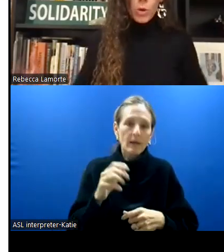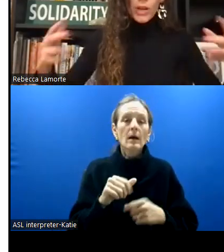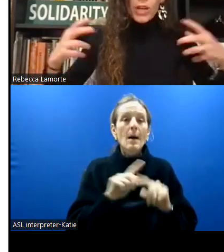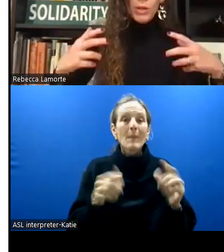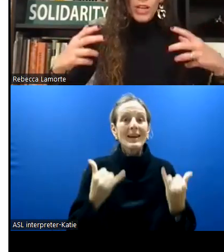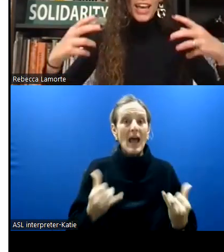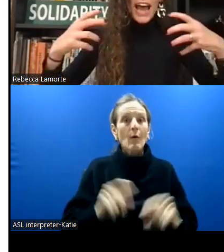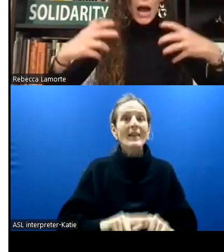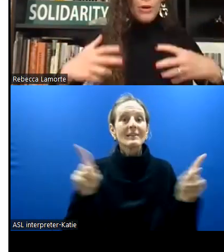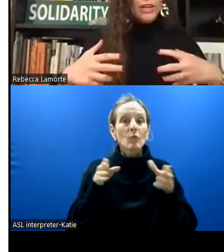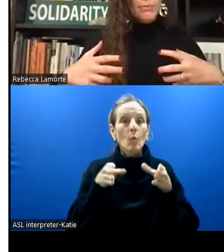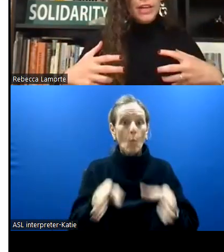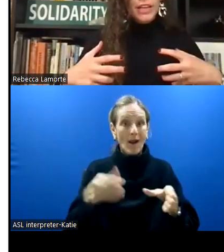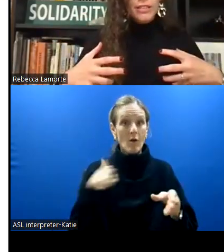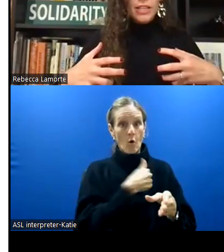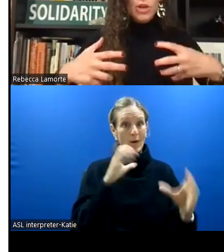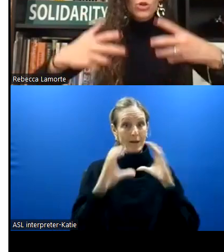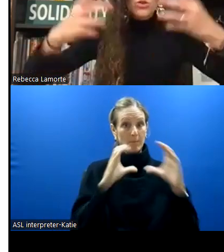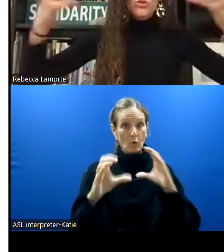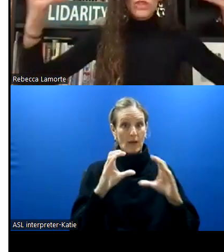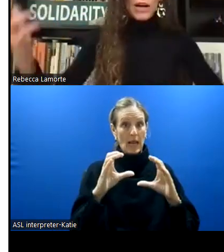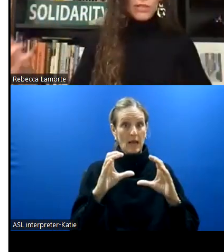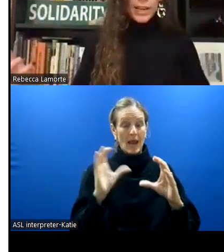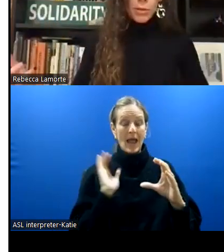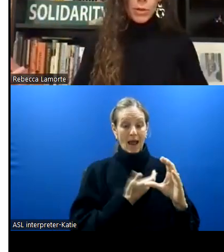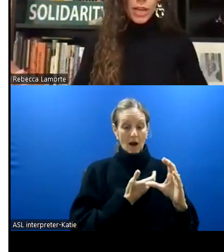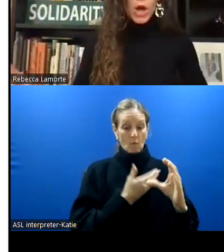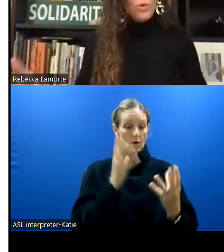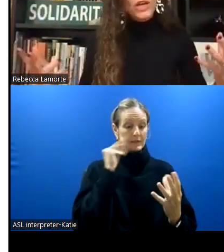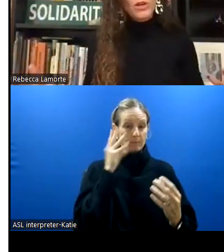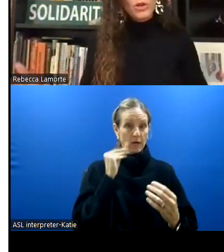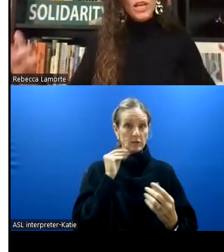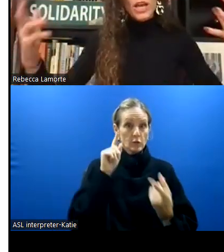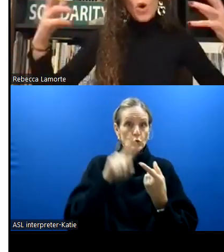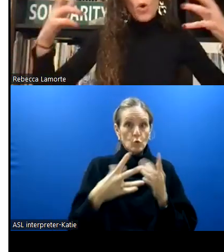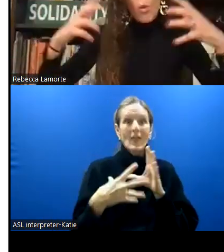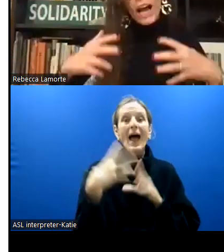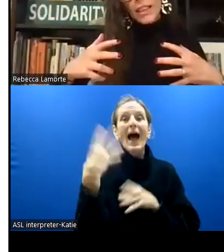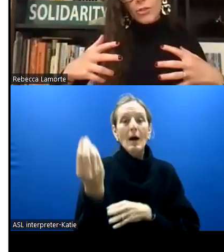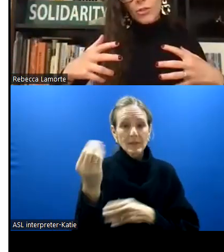where we communicate our experiences to the outside community. We communicate why things